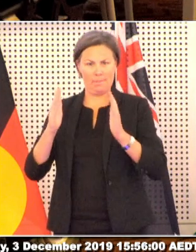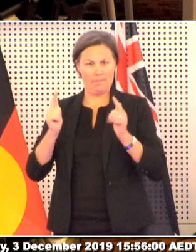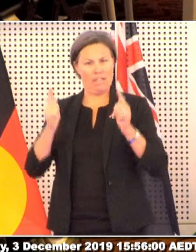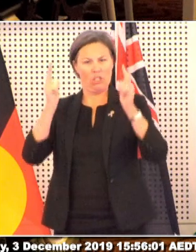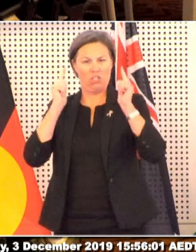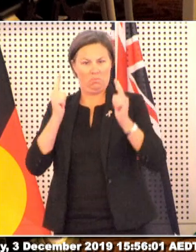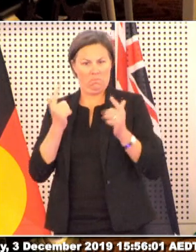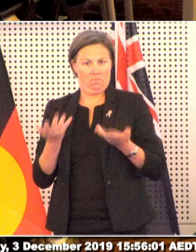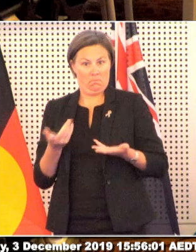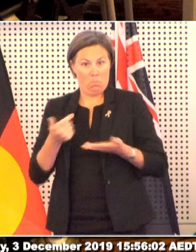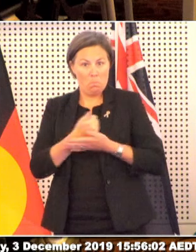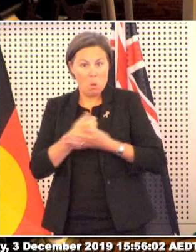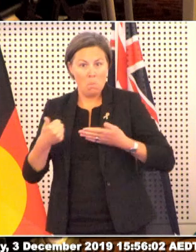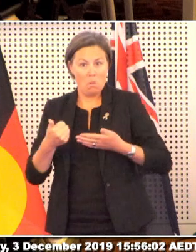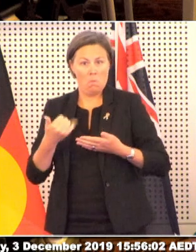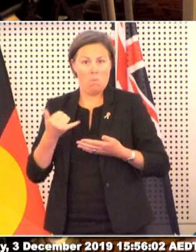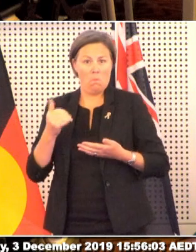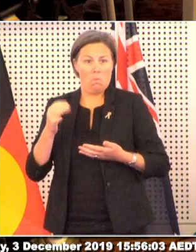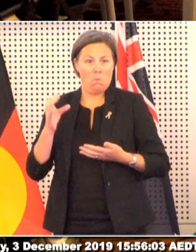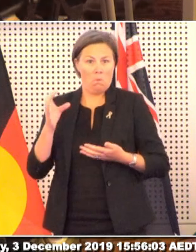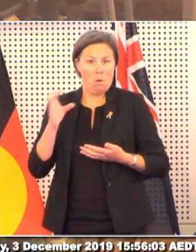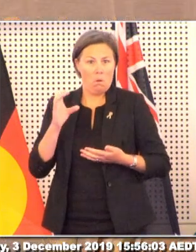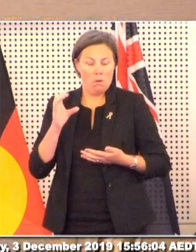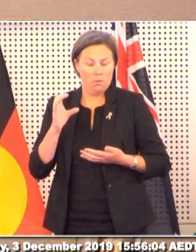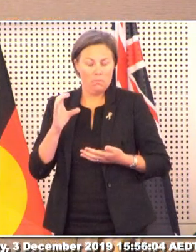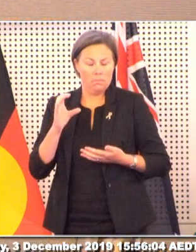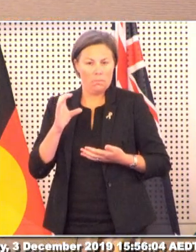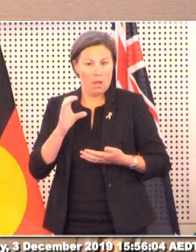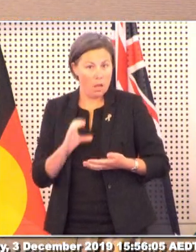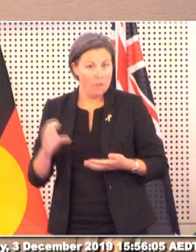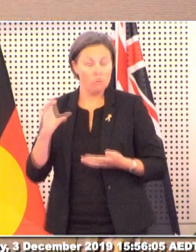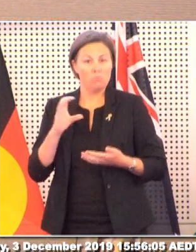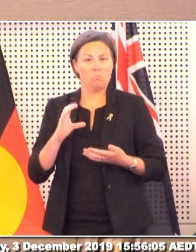What’s been your experience in terms of a person in that position?